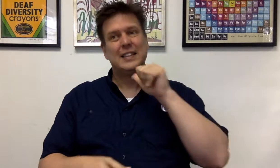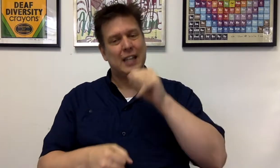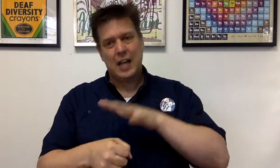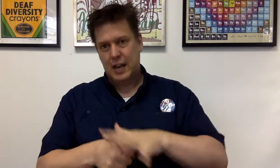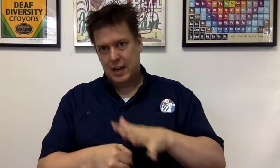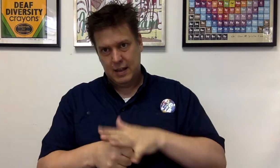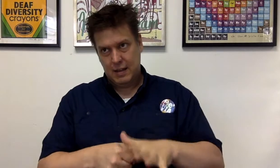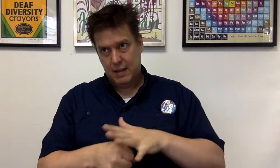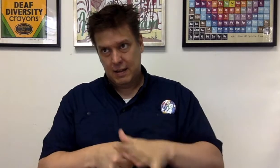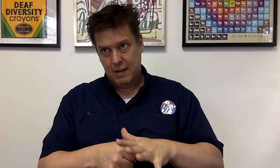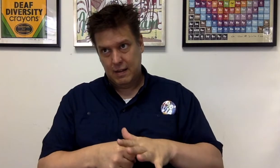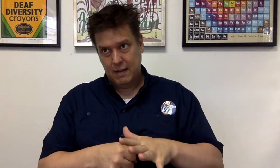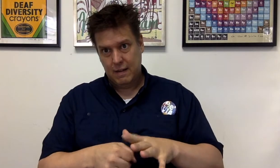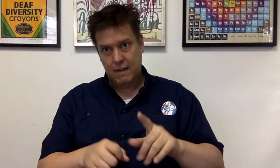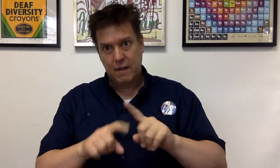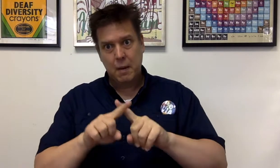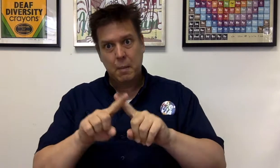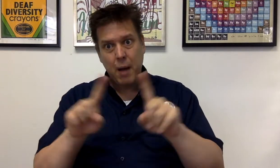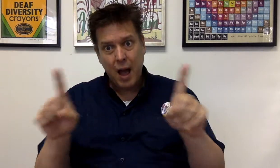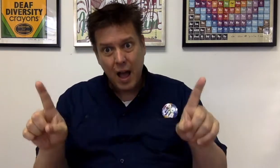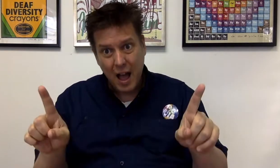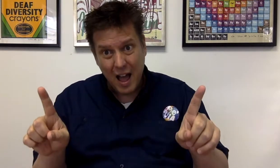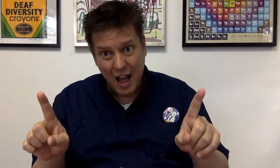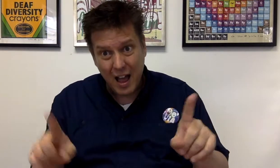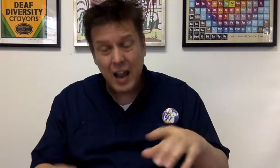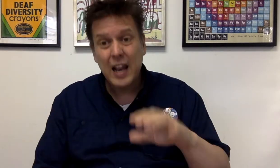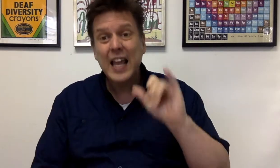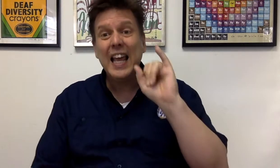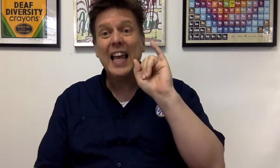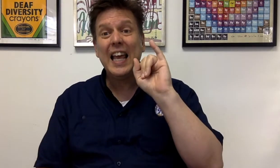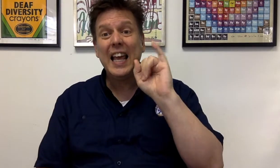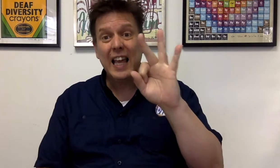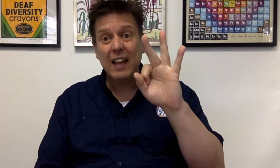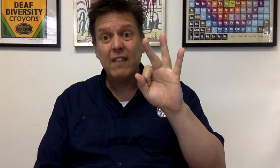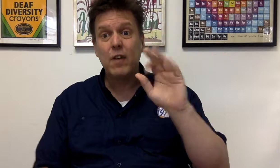loves my art that's not enough either.